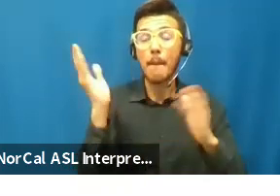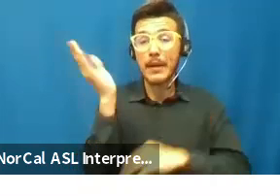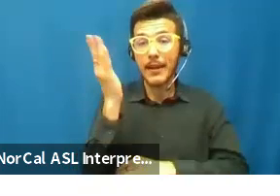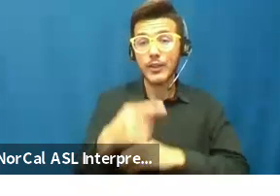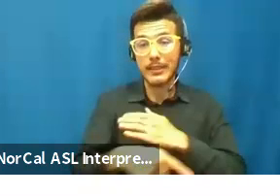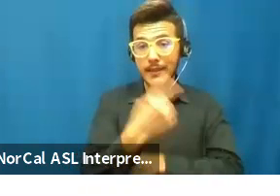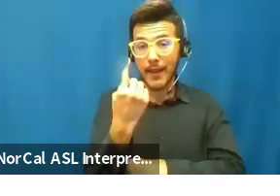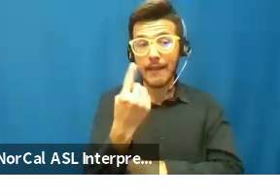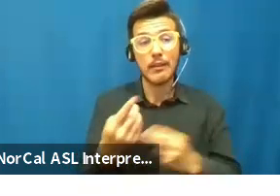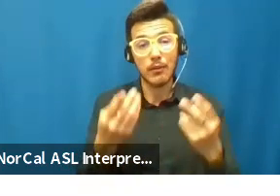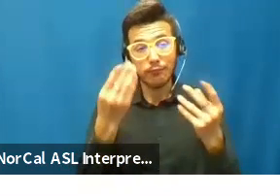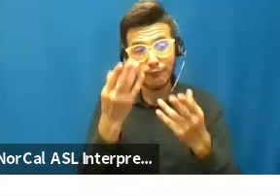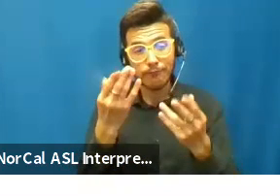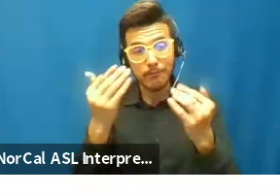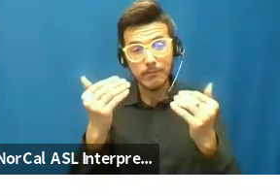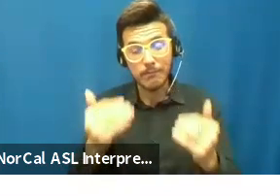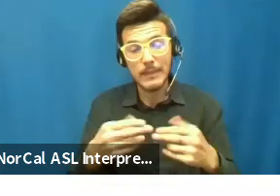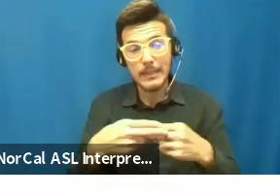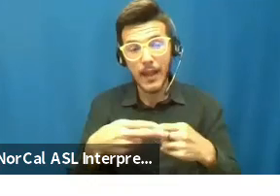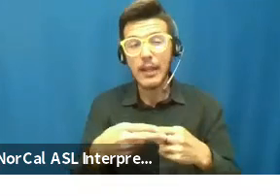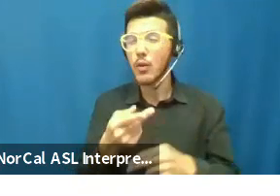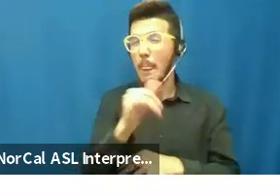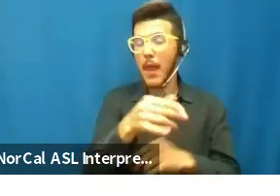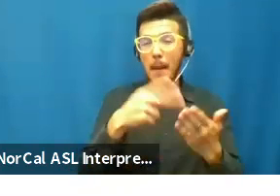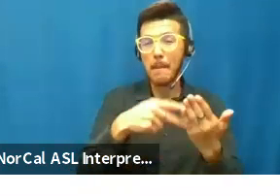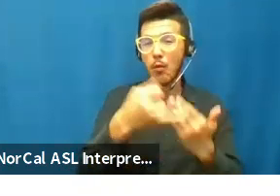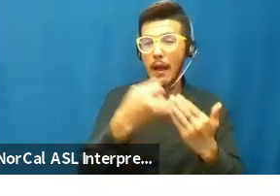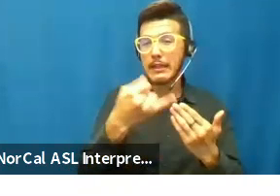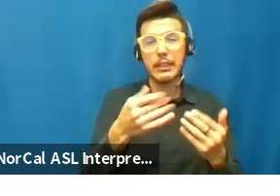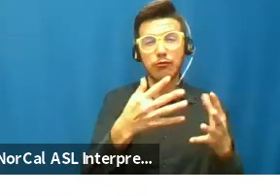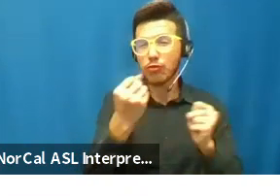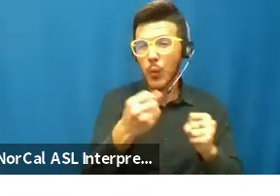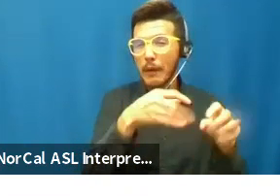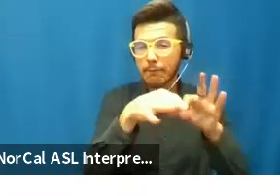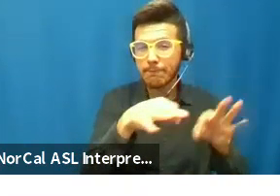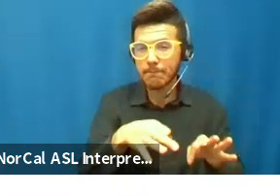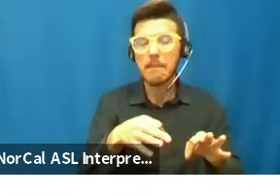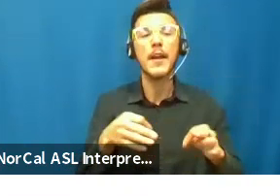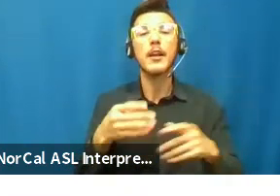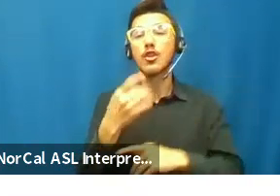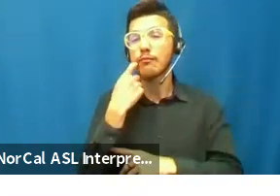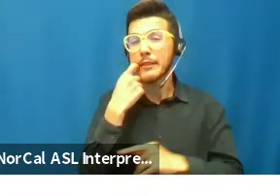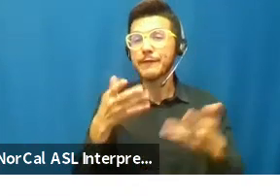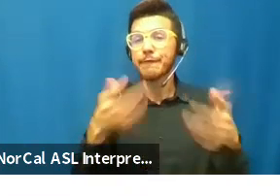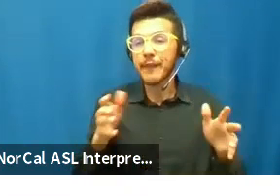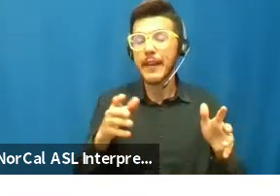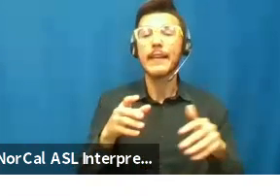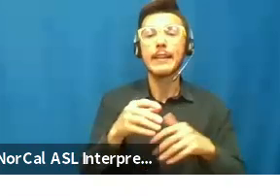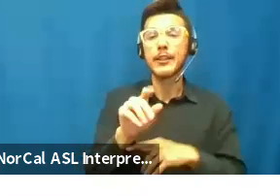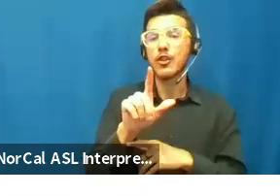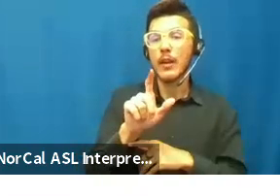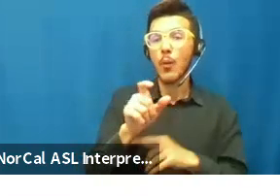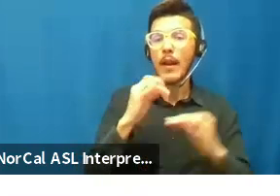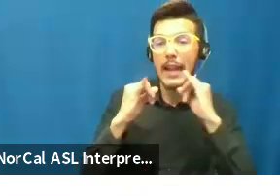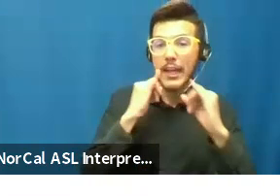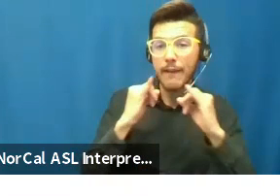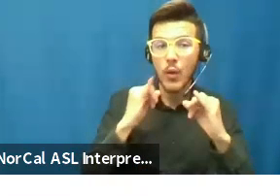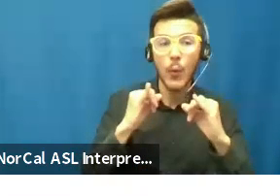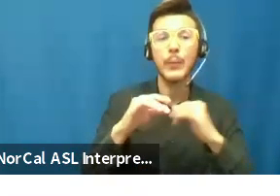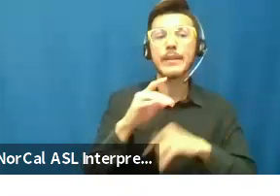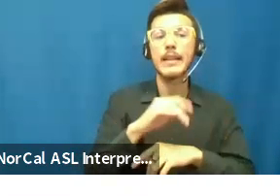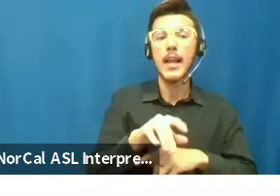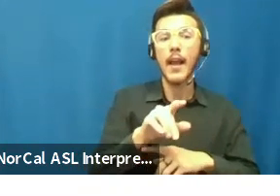background about this project. We conducted 21 interviews from May 2019 to January 2021. Most of